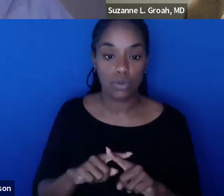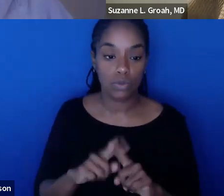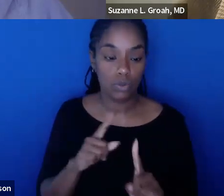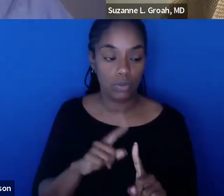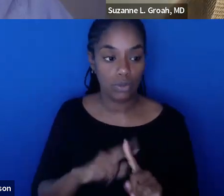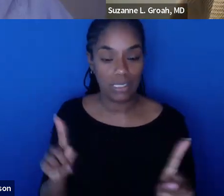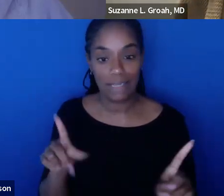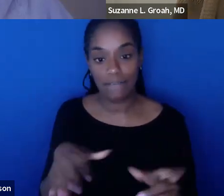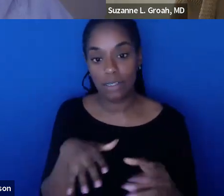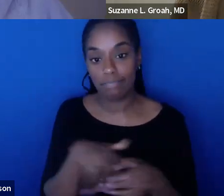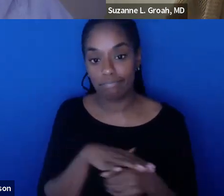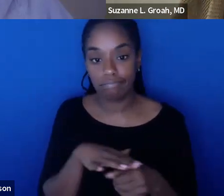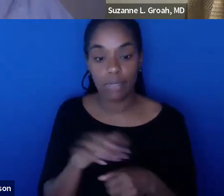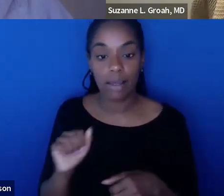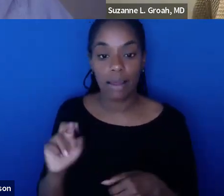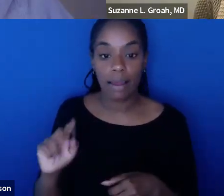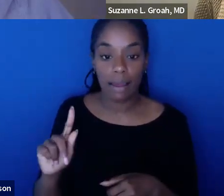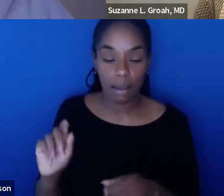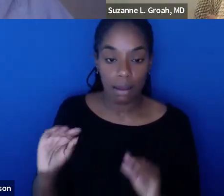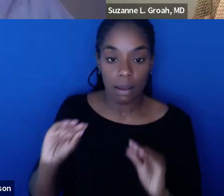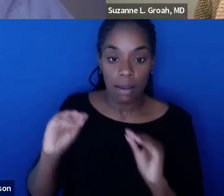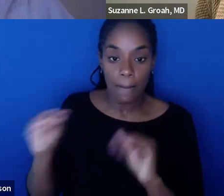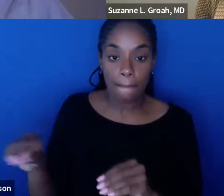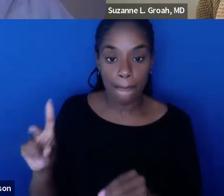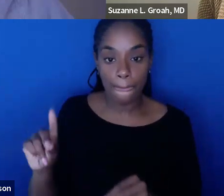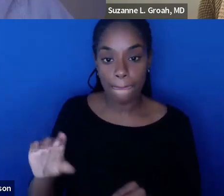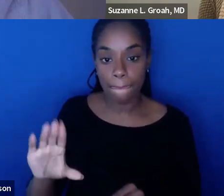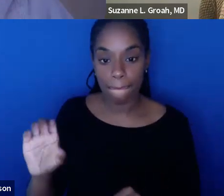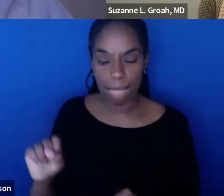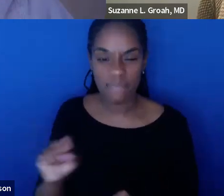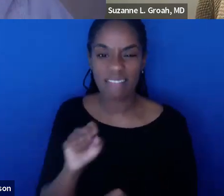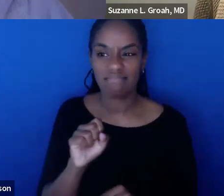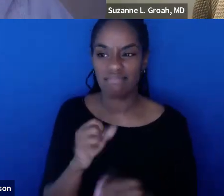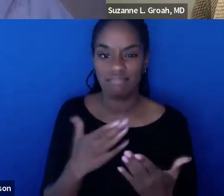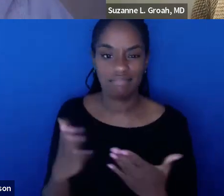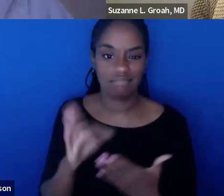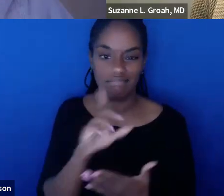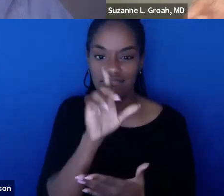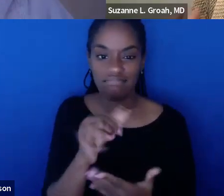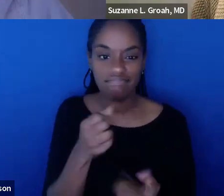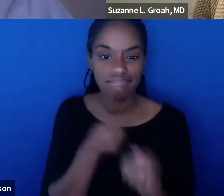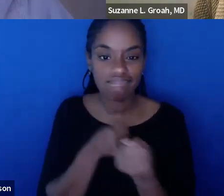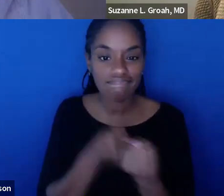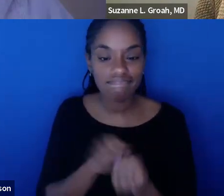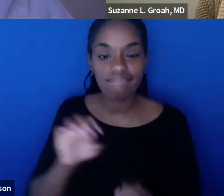implanted device, but also transcutaneous to really promote bladder function and improvement in bladder function.